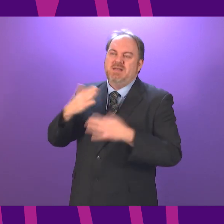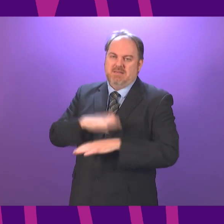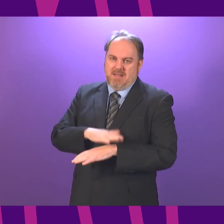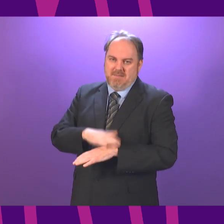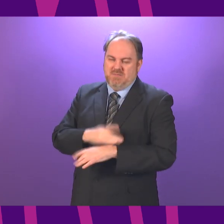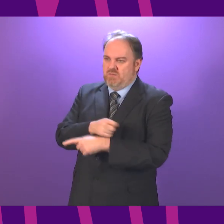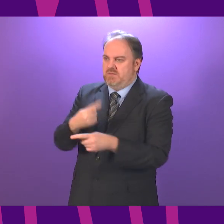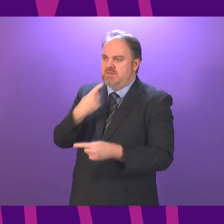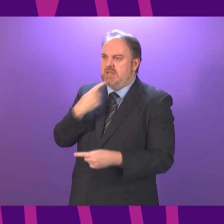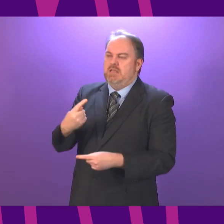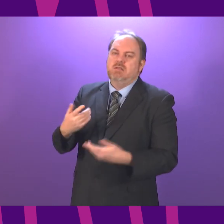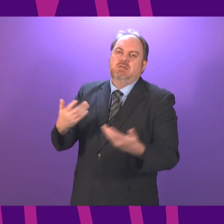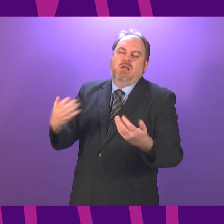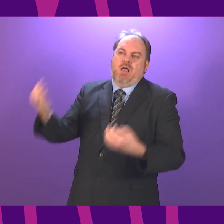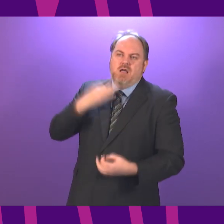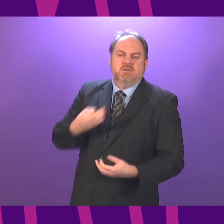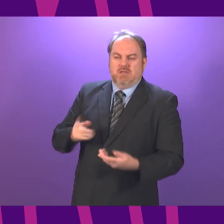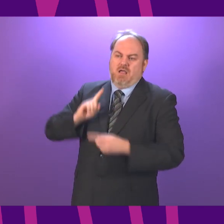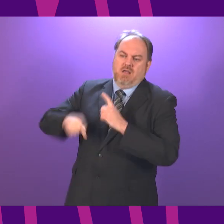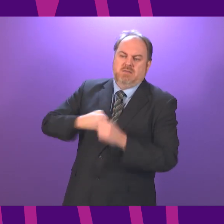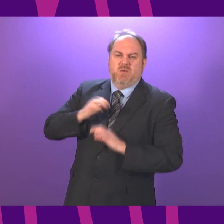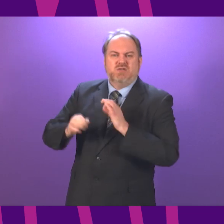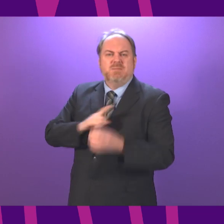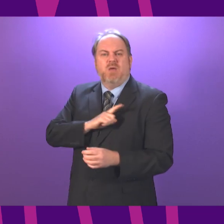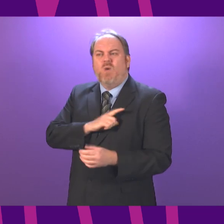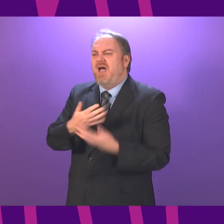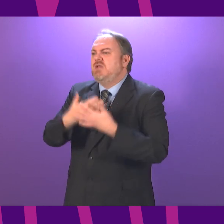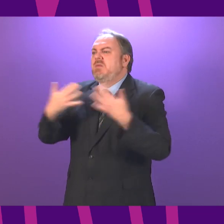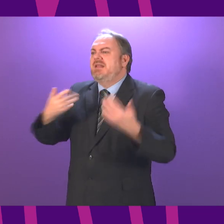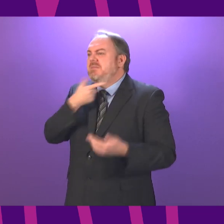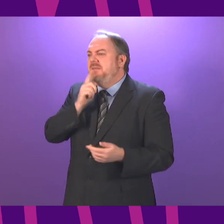pressure—rightly—to answer questions about the death toll and the wider toll of the virus in our